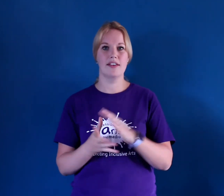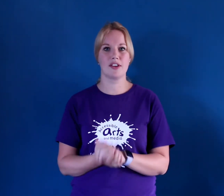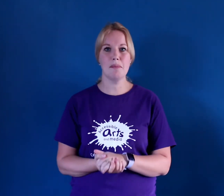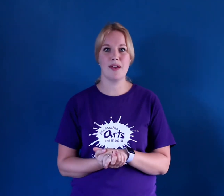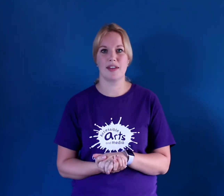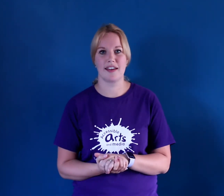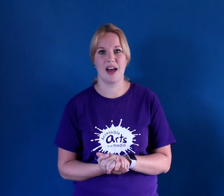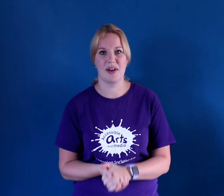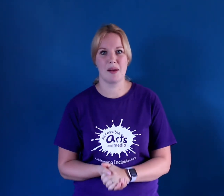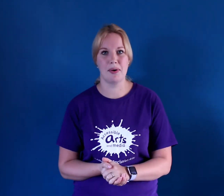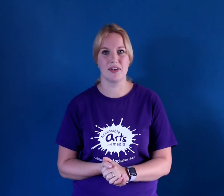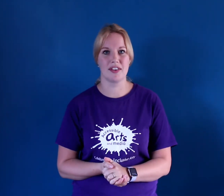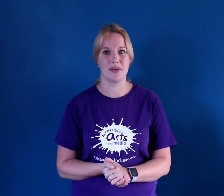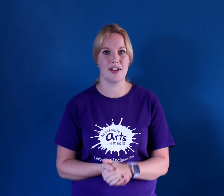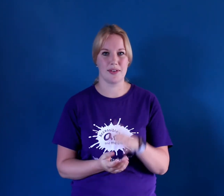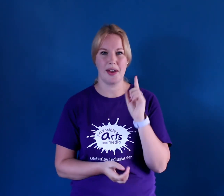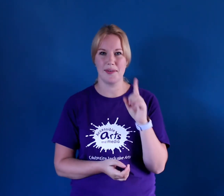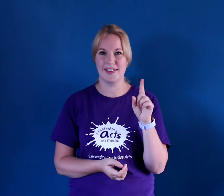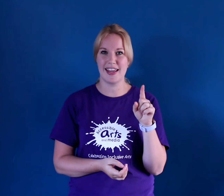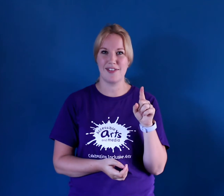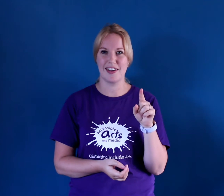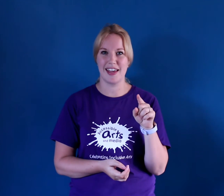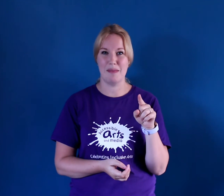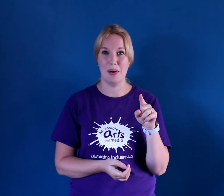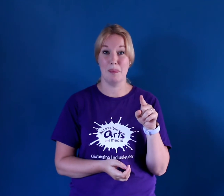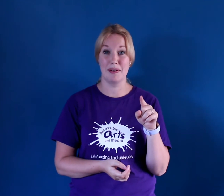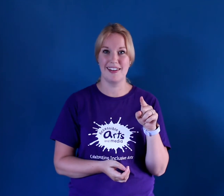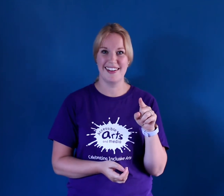some music that we’re going to put those to. So see if you can keep up.